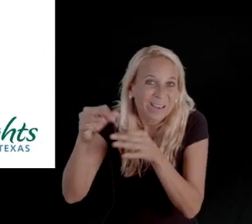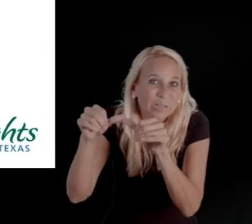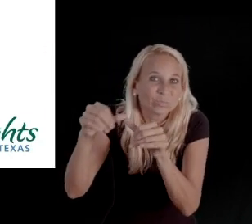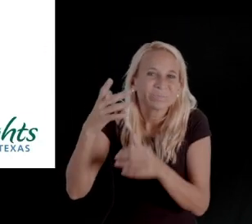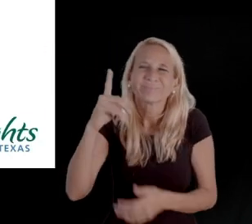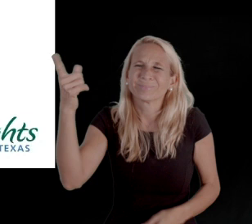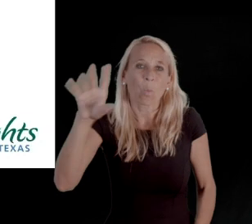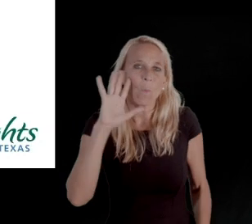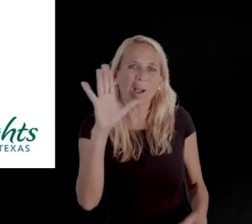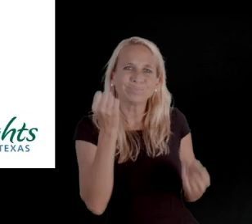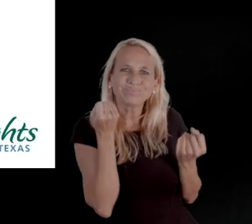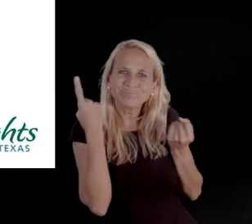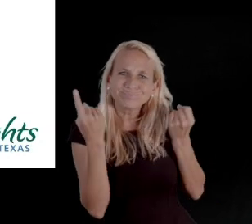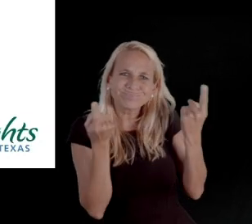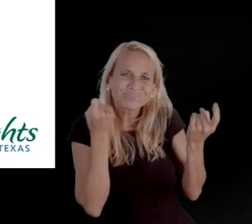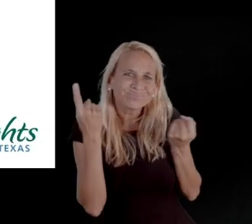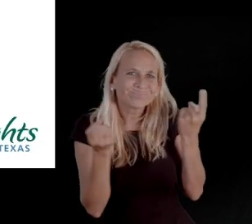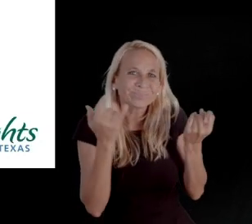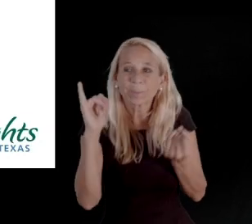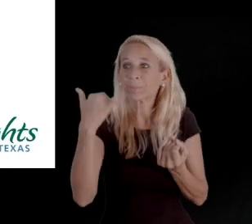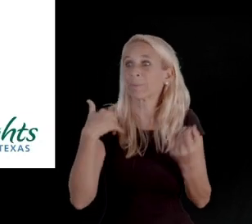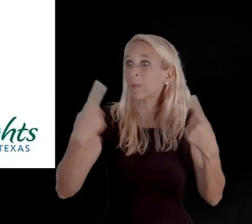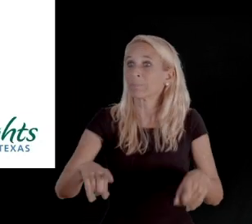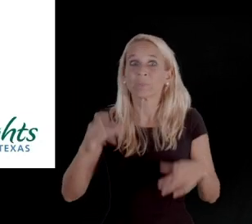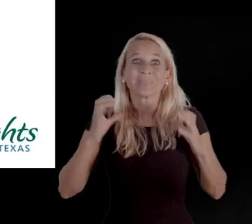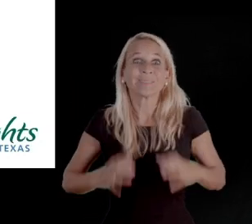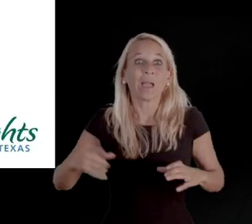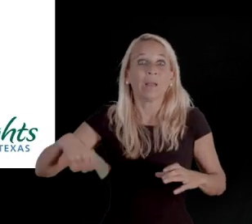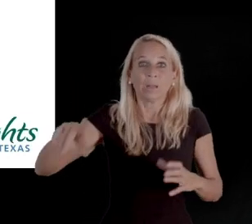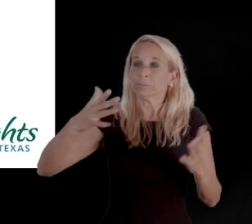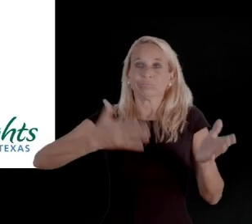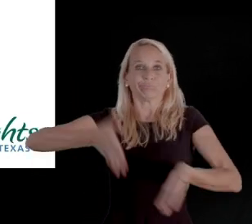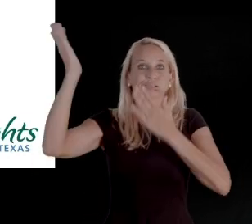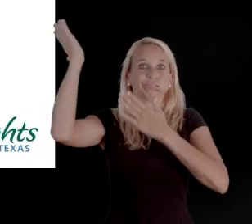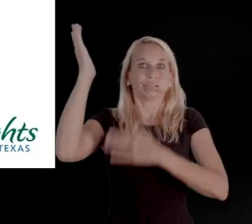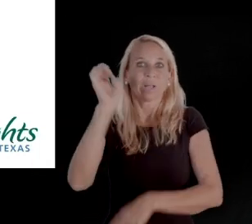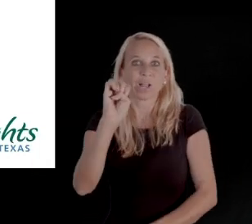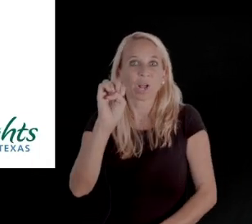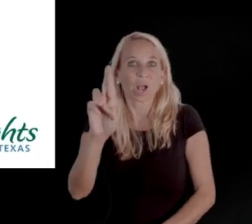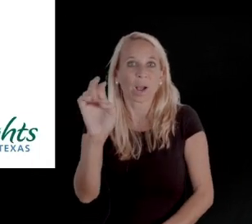And even if it's a day before, I've had clients who have ended up in the ER, you know,